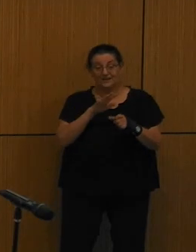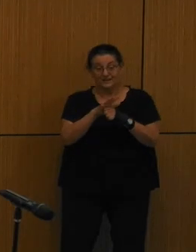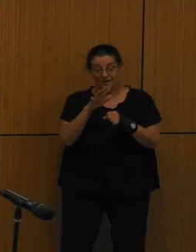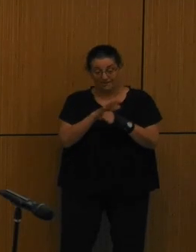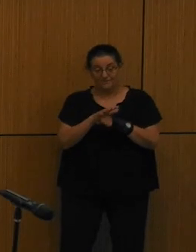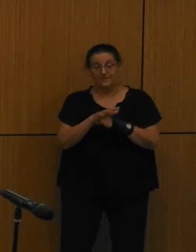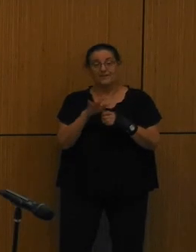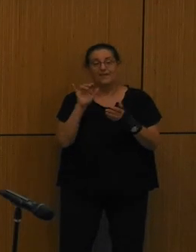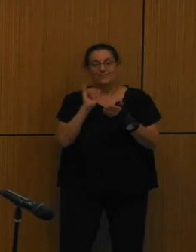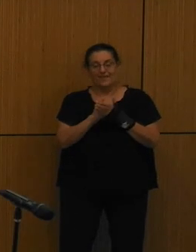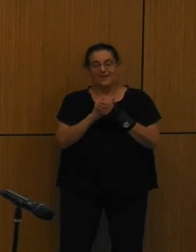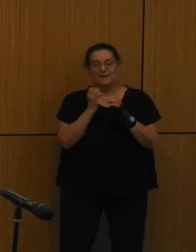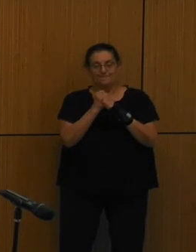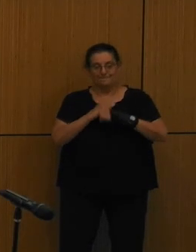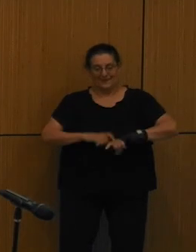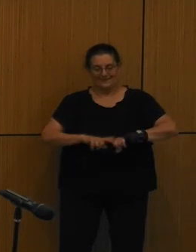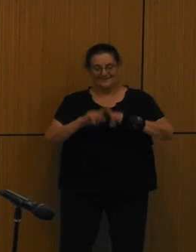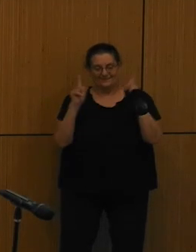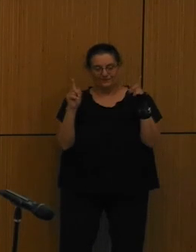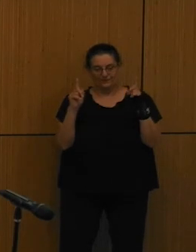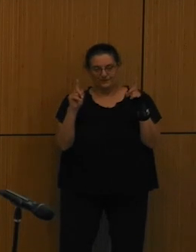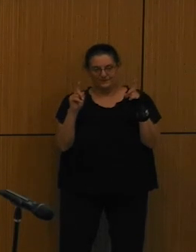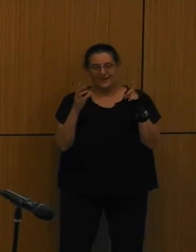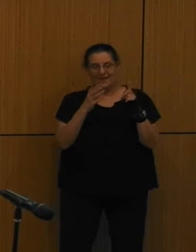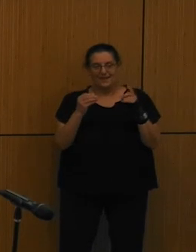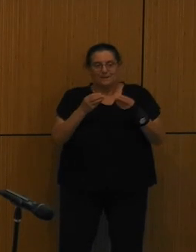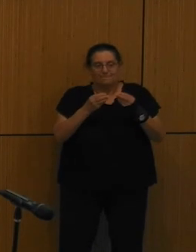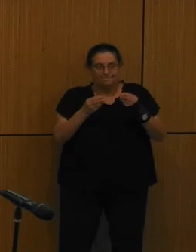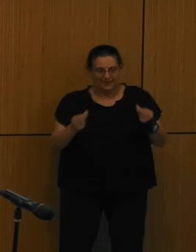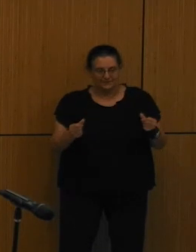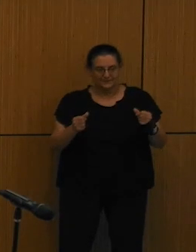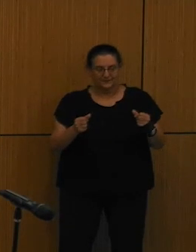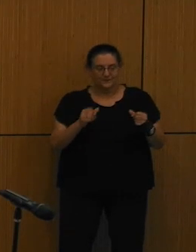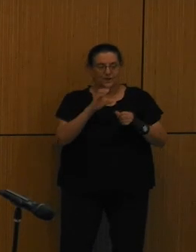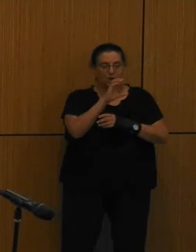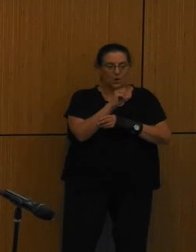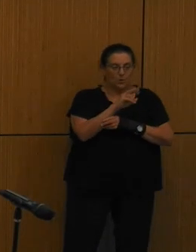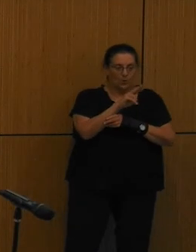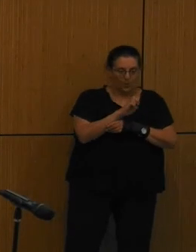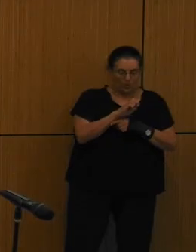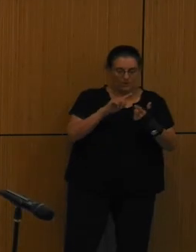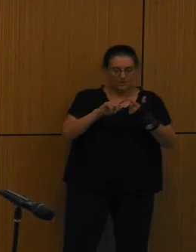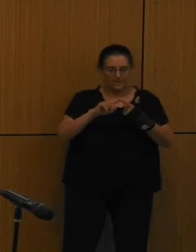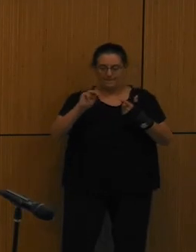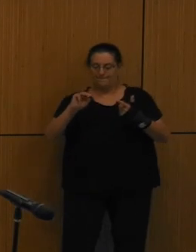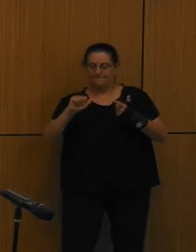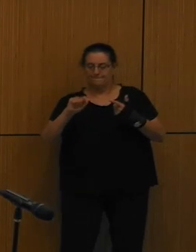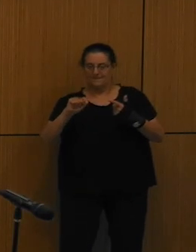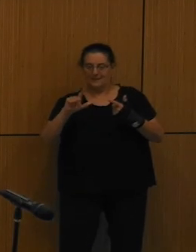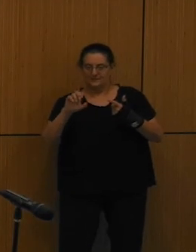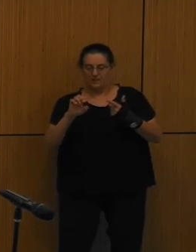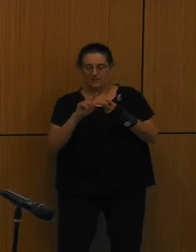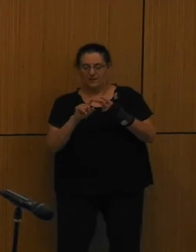differentiated, melted, formed a core, a mantle, and a crust. This is a